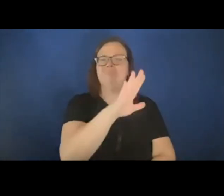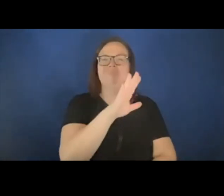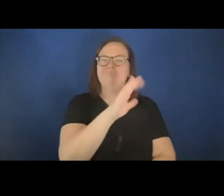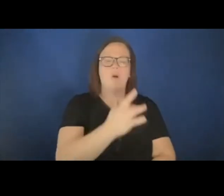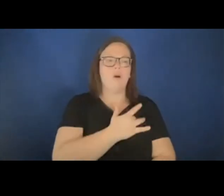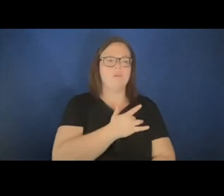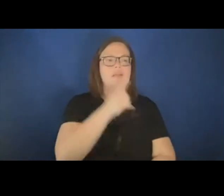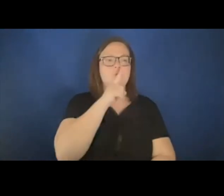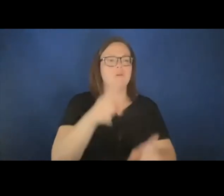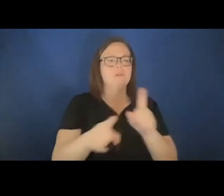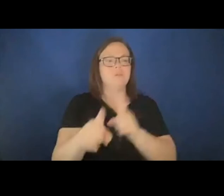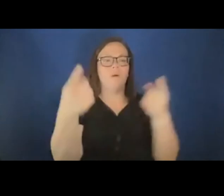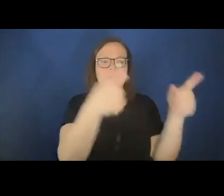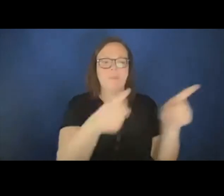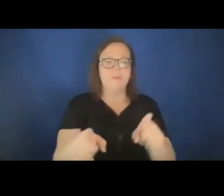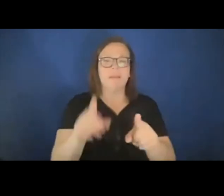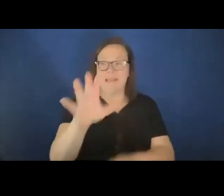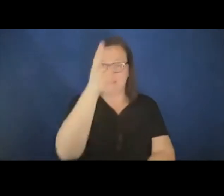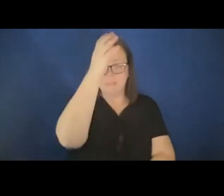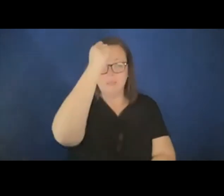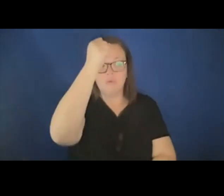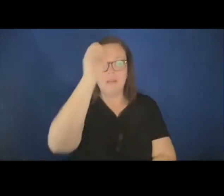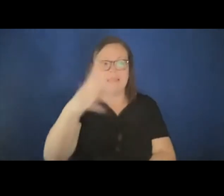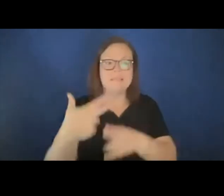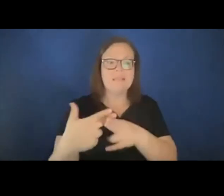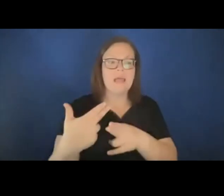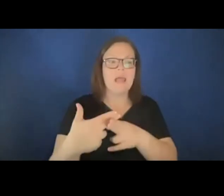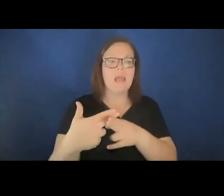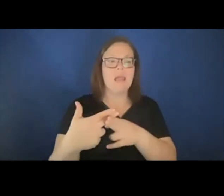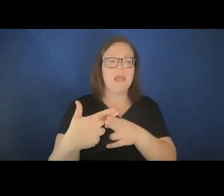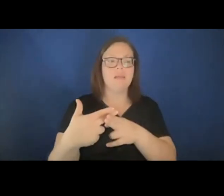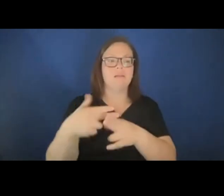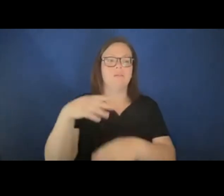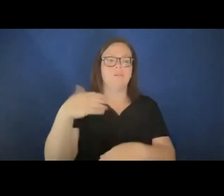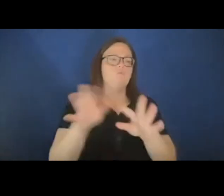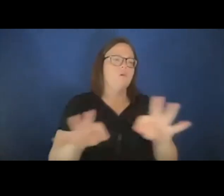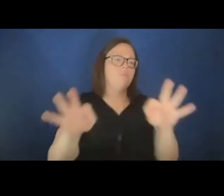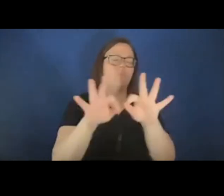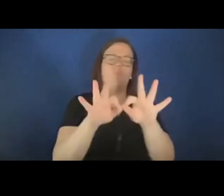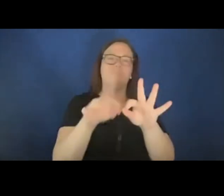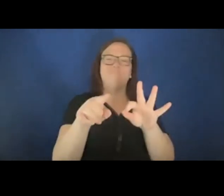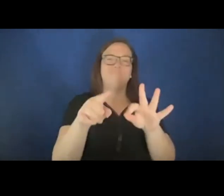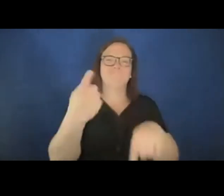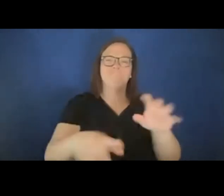to what he was—his memory, his name (su nombre)—with a key he could not claim.